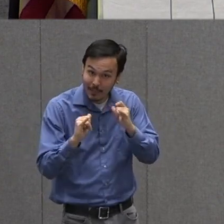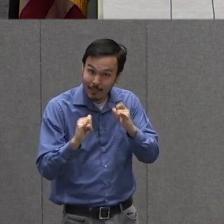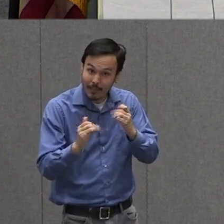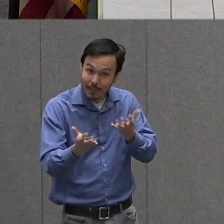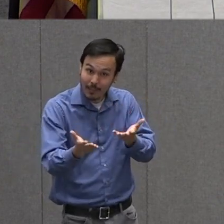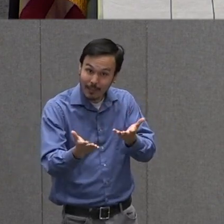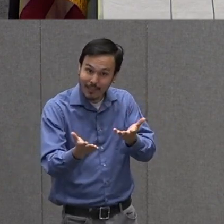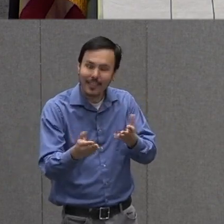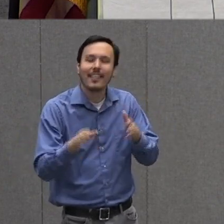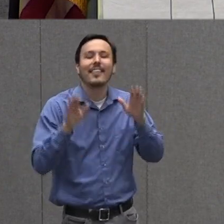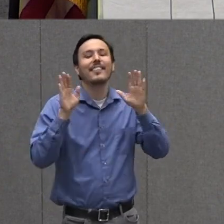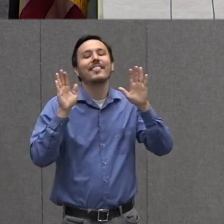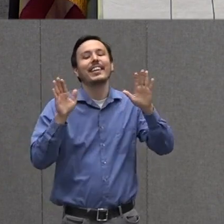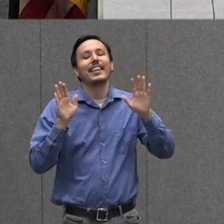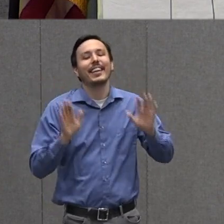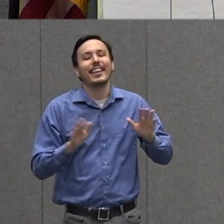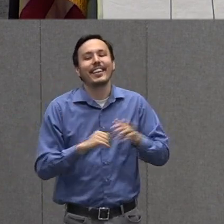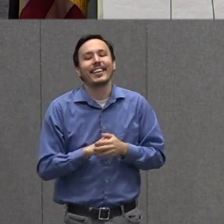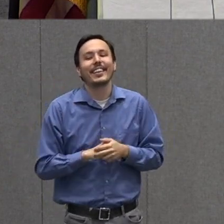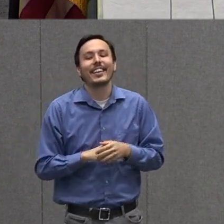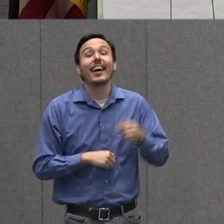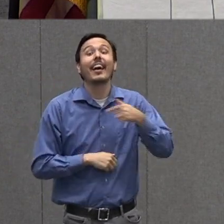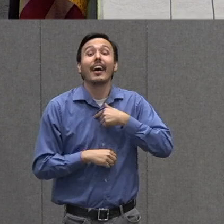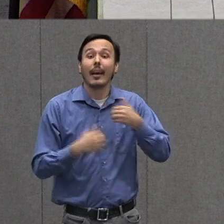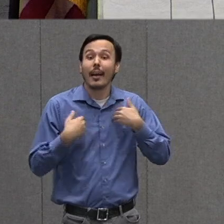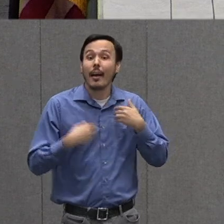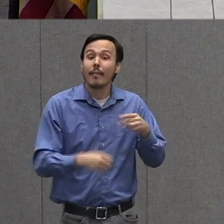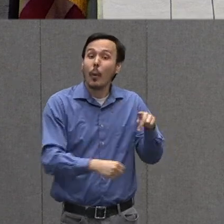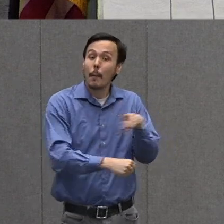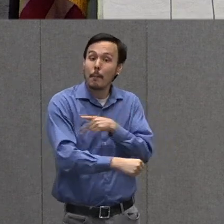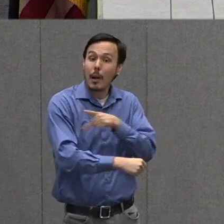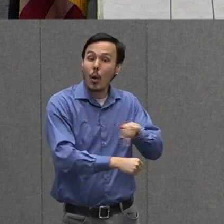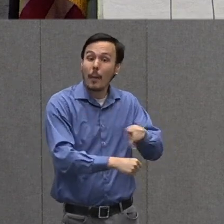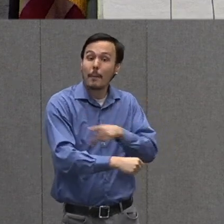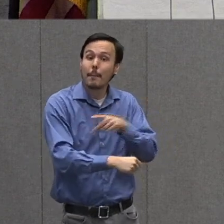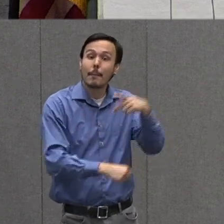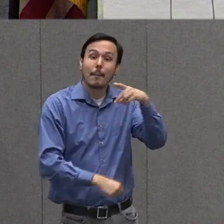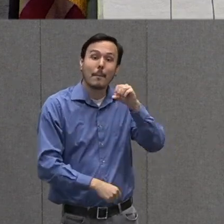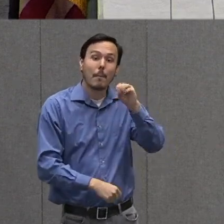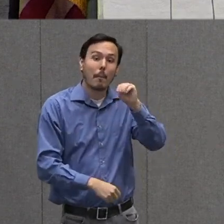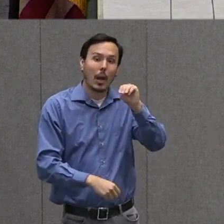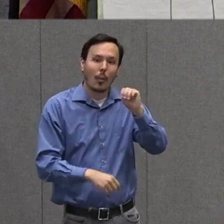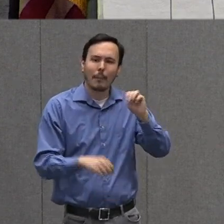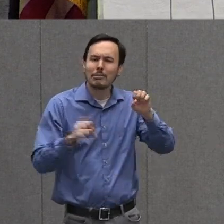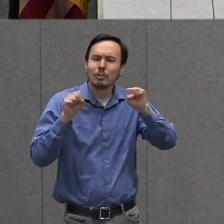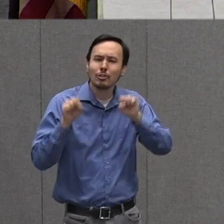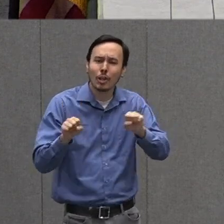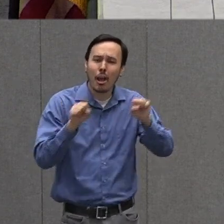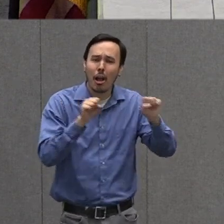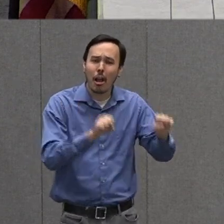Fantastic. I have a poem for us, a chant if you will, about volunteers.